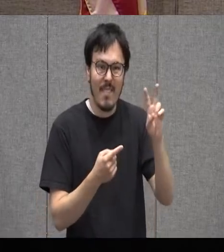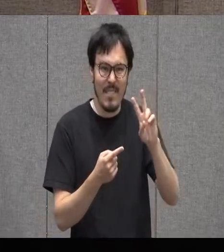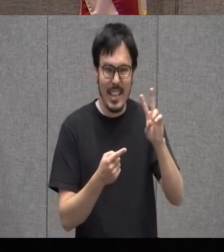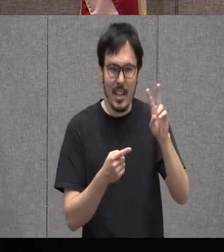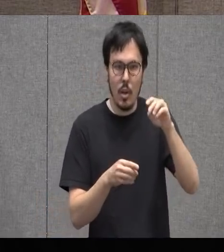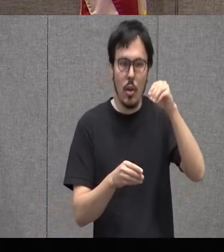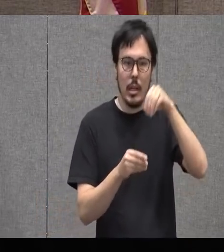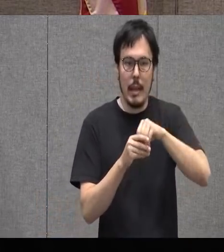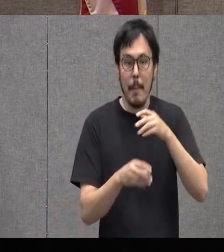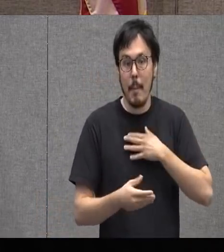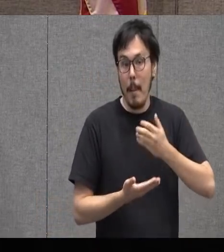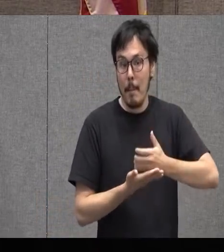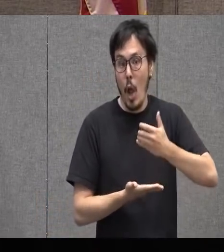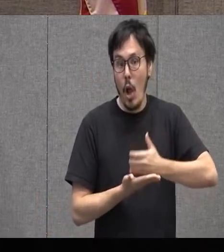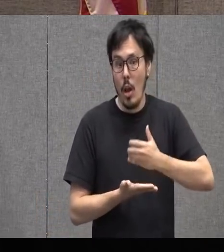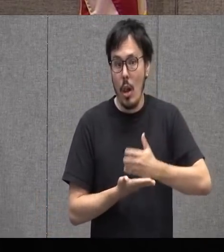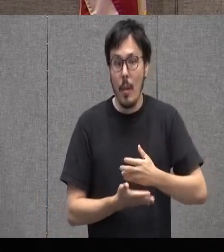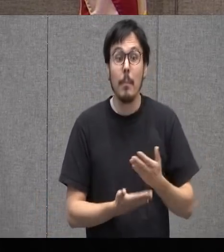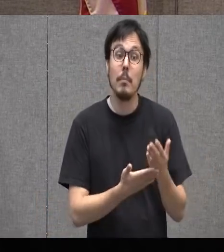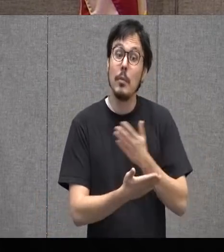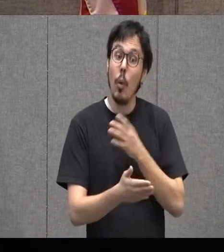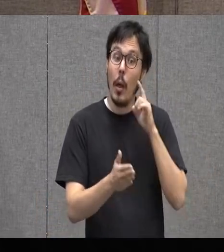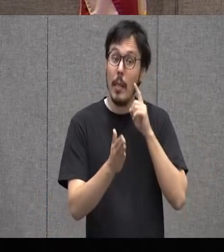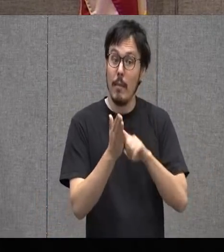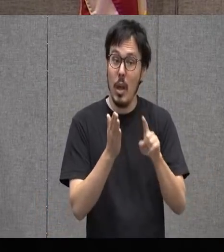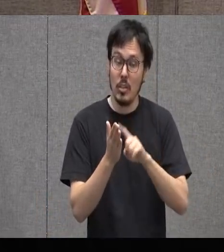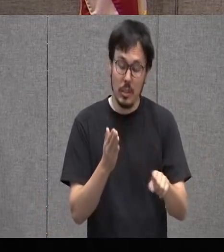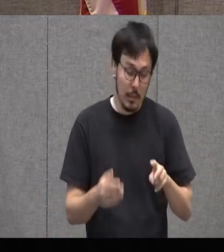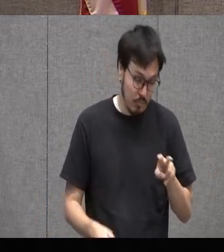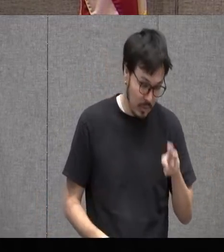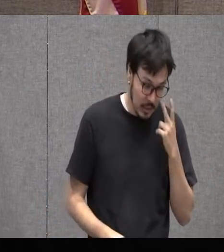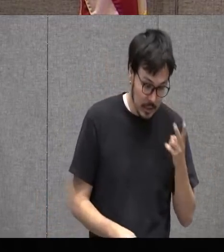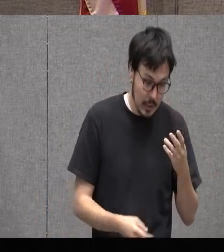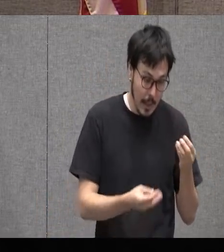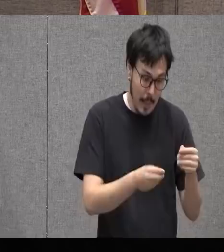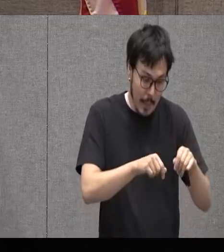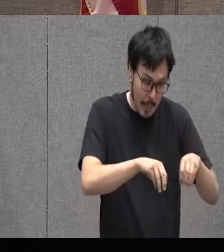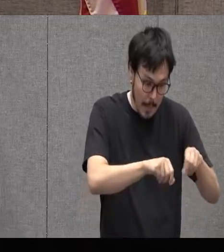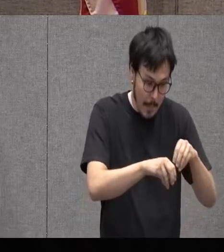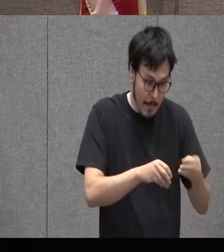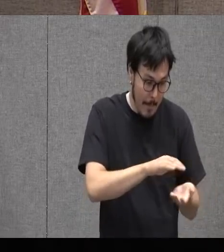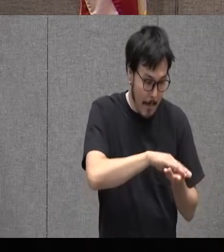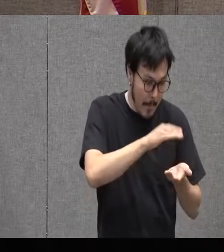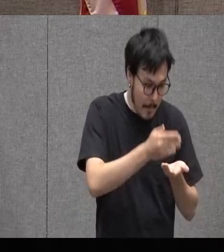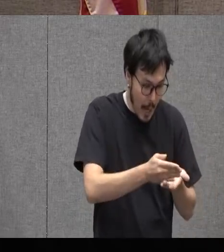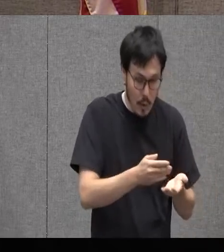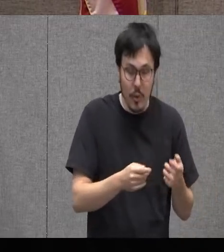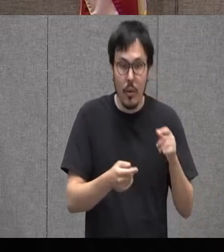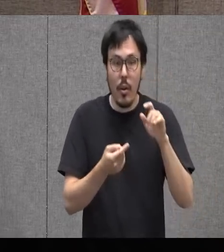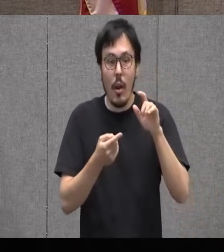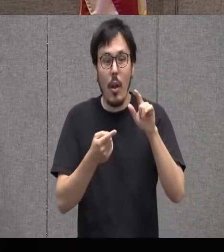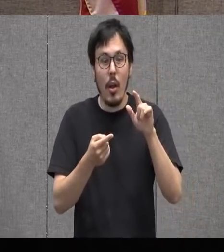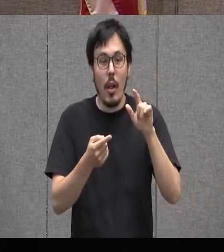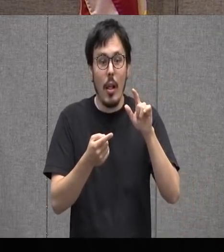Again before my investigation, I have white powder. I have a clear liquid. We can't see it through the blue bottle,